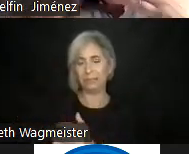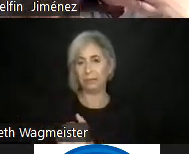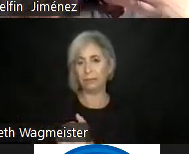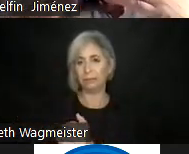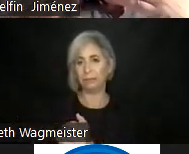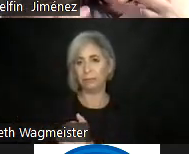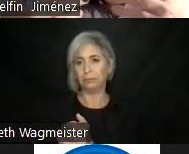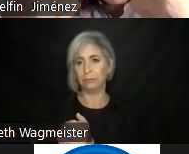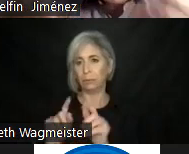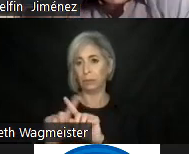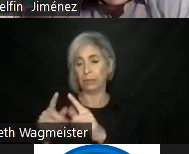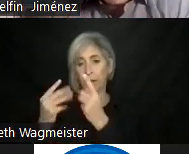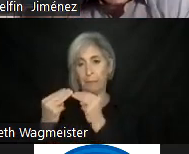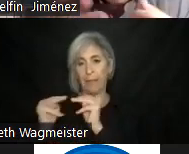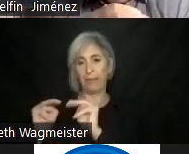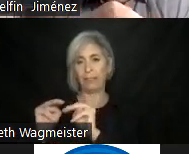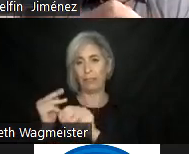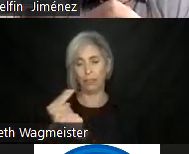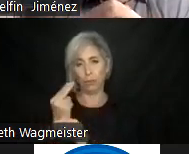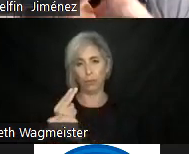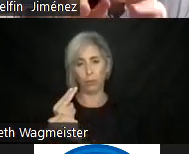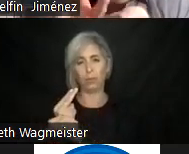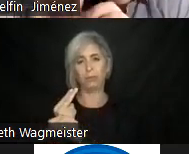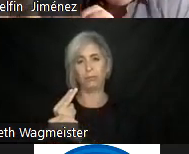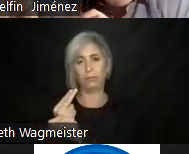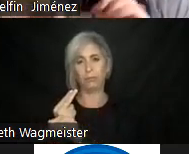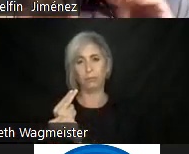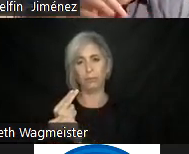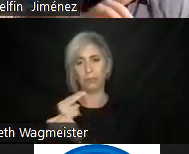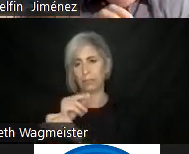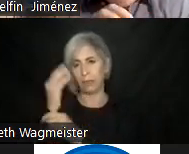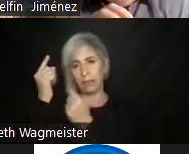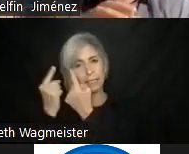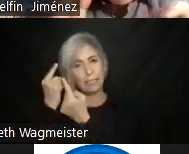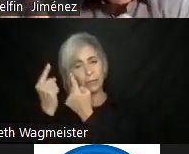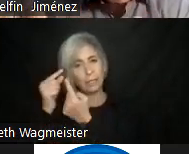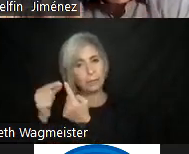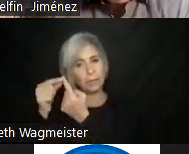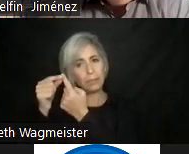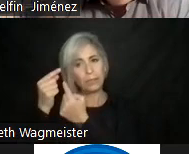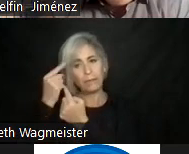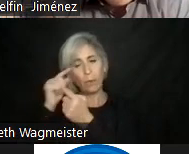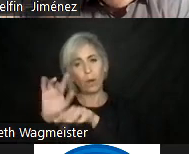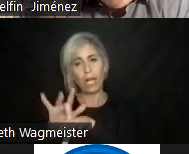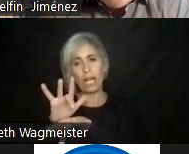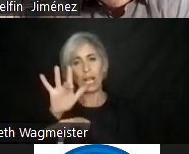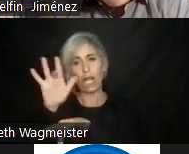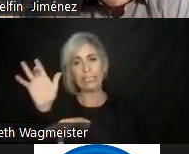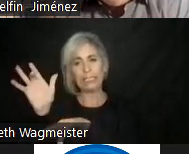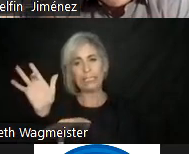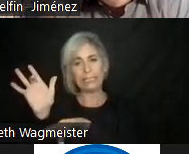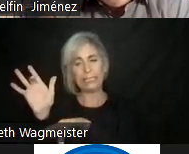methods to use. And special consideration for glossy or shiny materials.